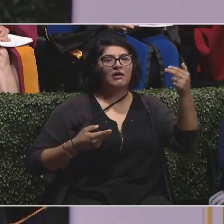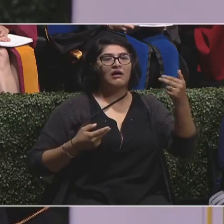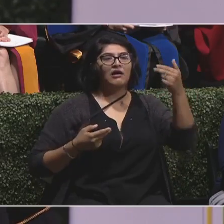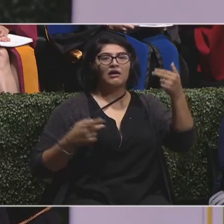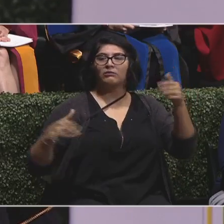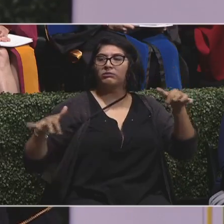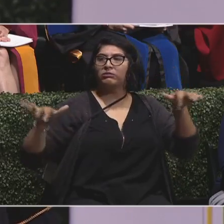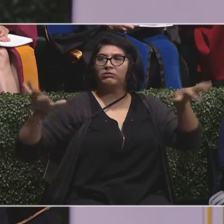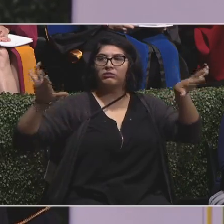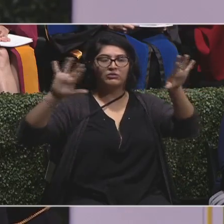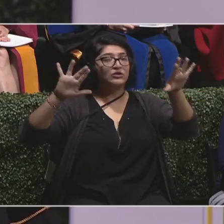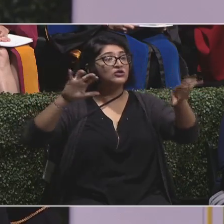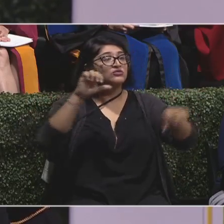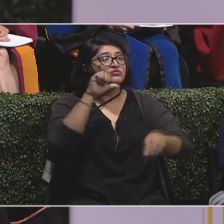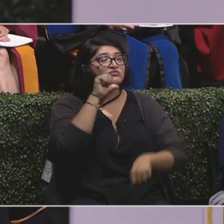THEY REPRESENT THE GOALS AND CHALLENGES BEFORE YOU.